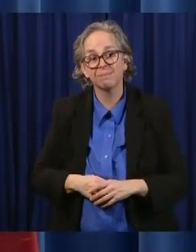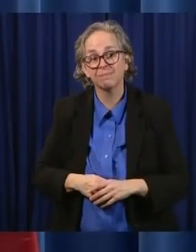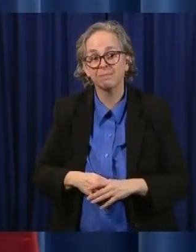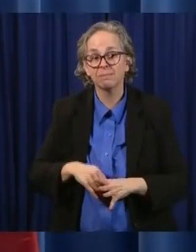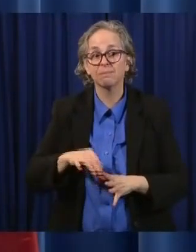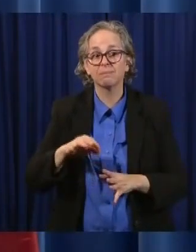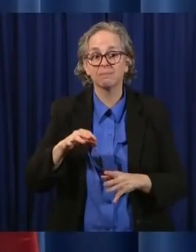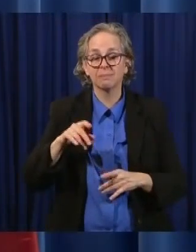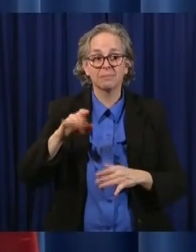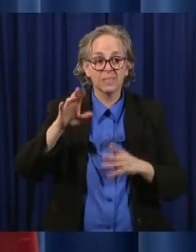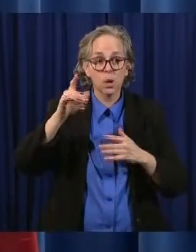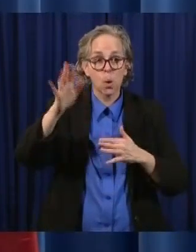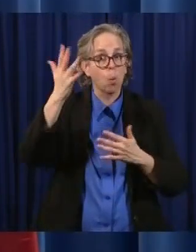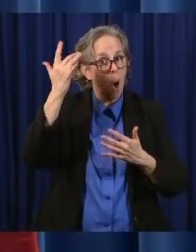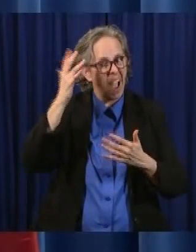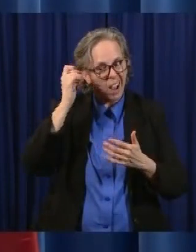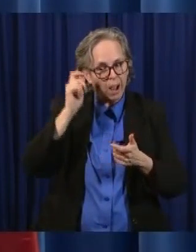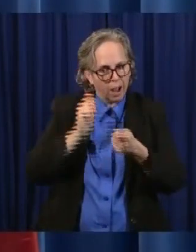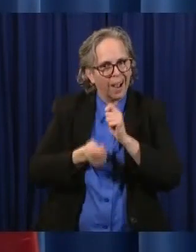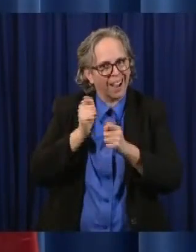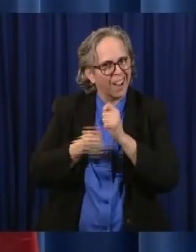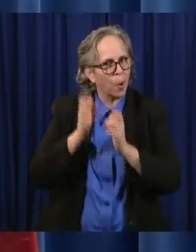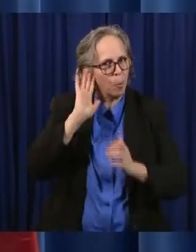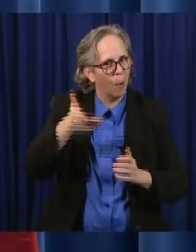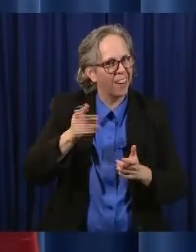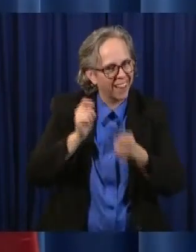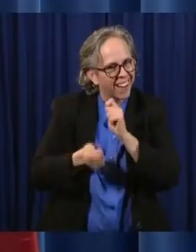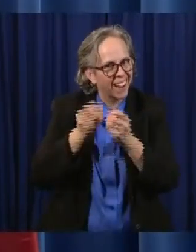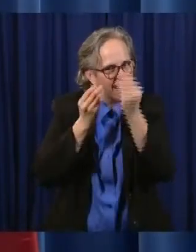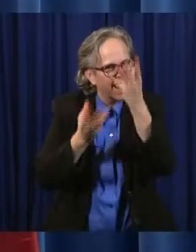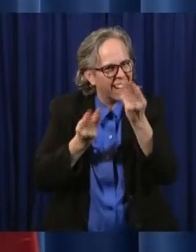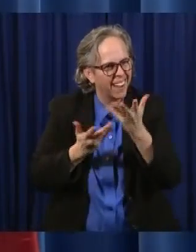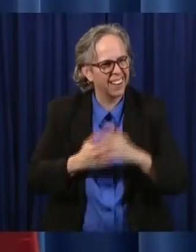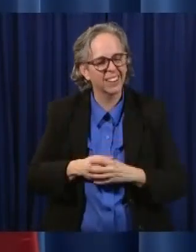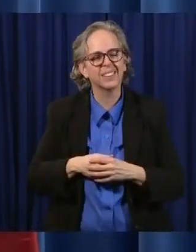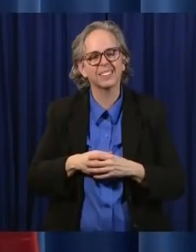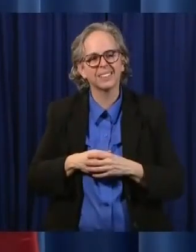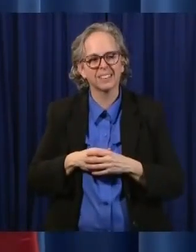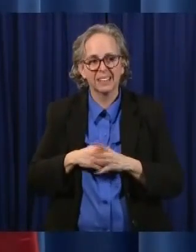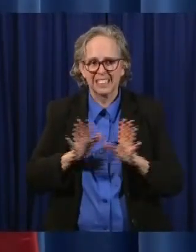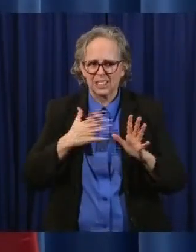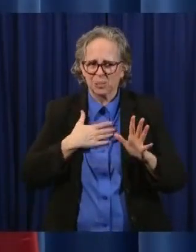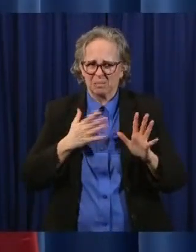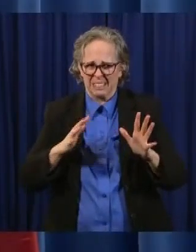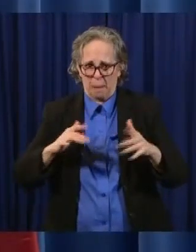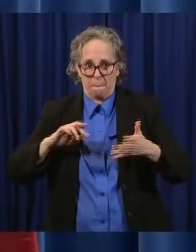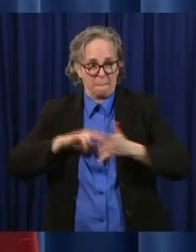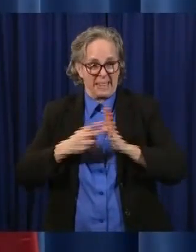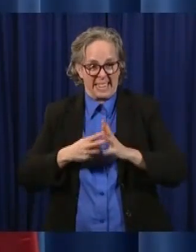WE WILL DO THIS AT THE COUNTY LEVEL. THE REPORTING MODULE, WILL NEED TO BE MODIFIED TO ACCURATELY